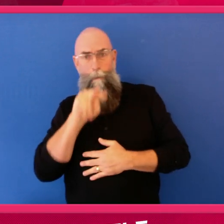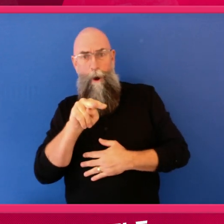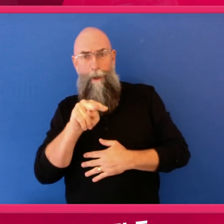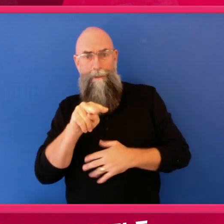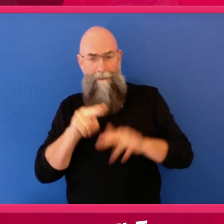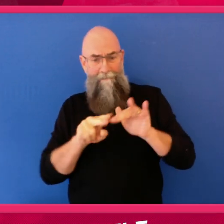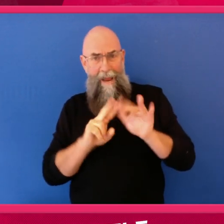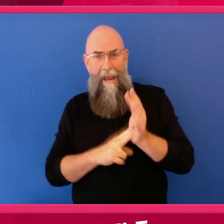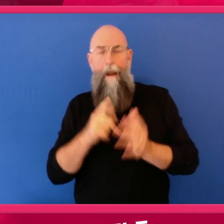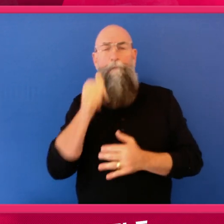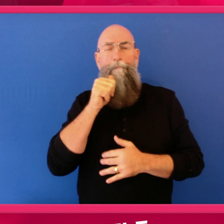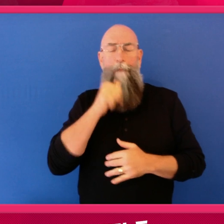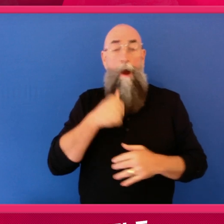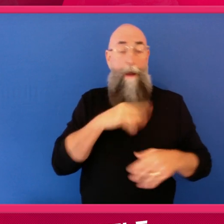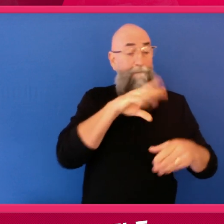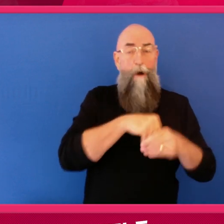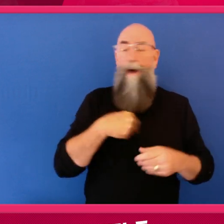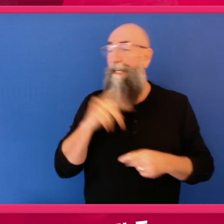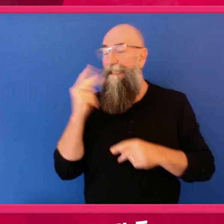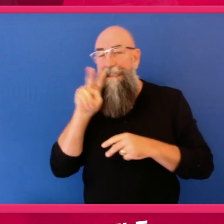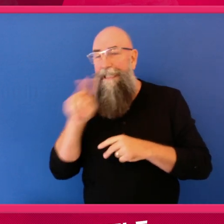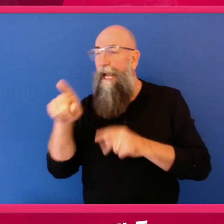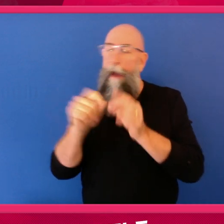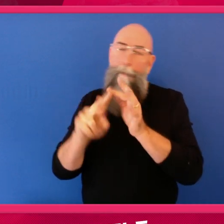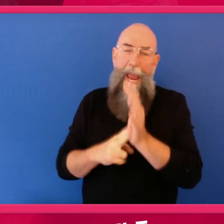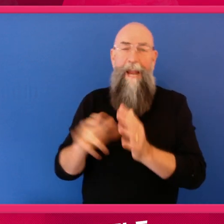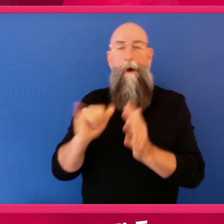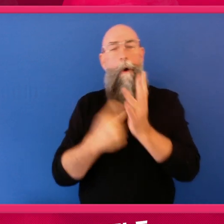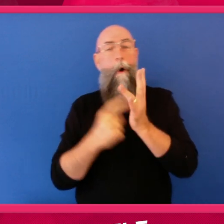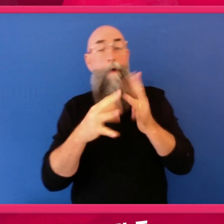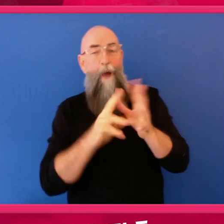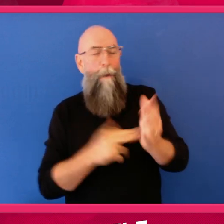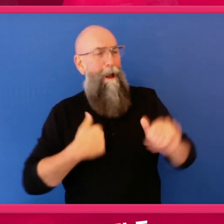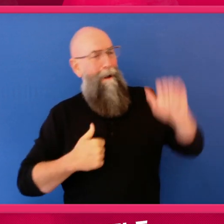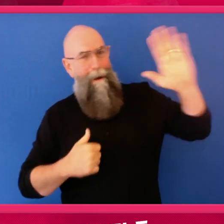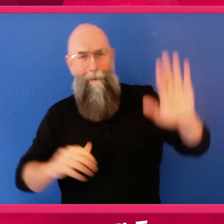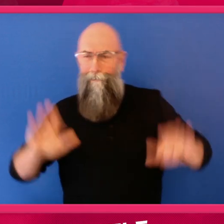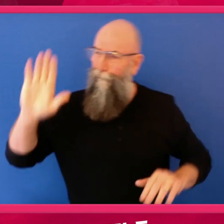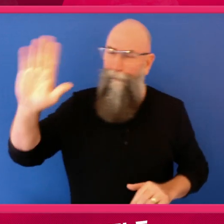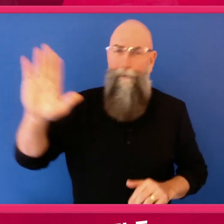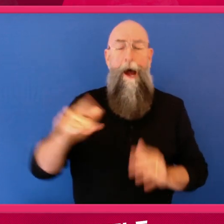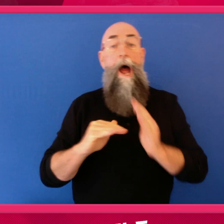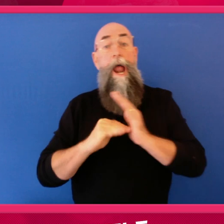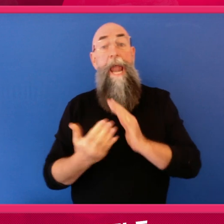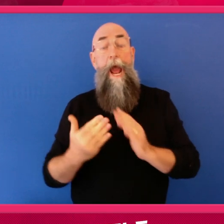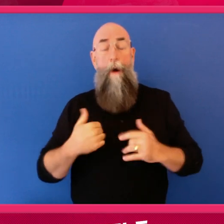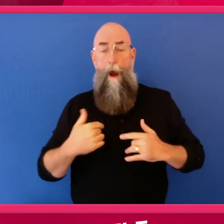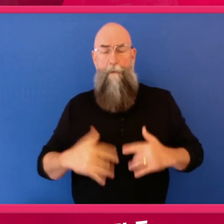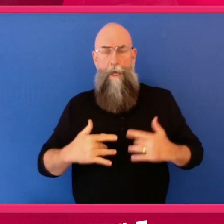and I saw Ben or Rowan, I would walk by and give him a high five and go 'good job'. Now I'm feeling it a heap more. Georgie Tunny: Yeah. Okay.